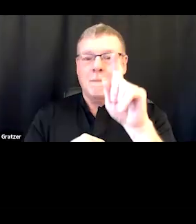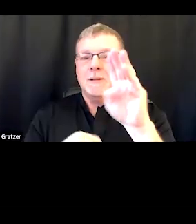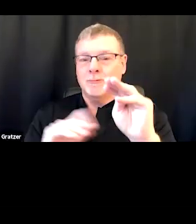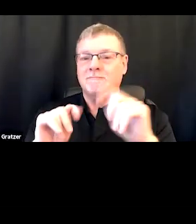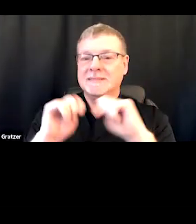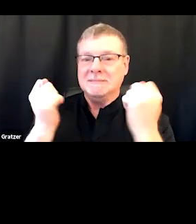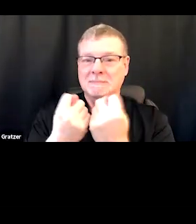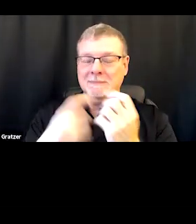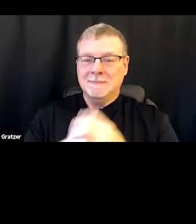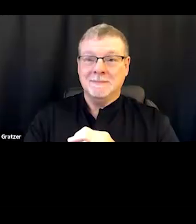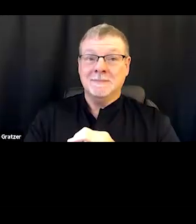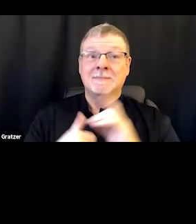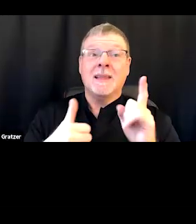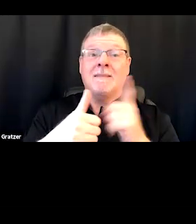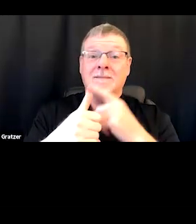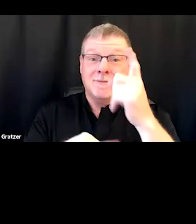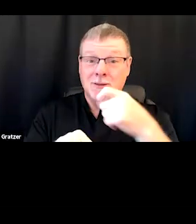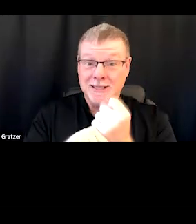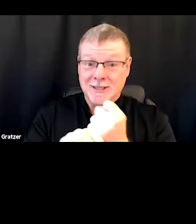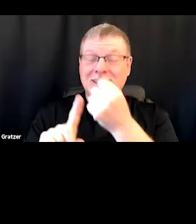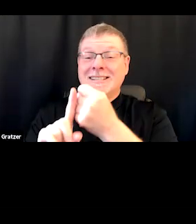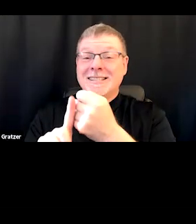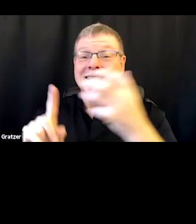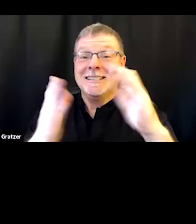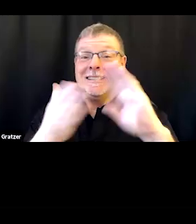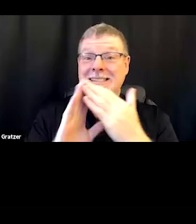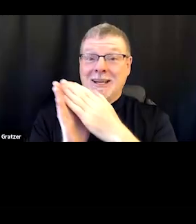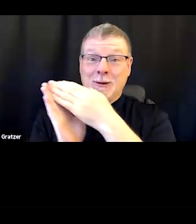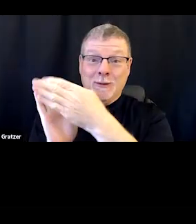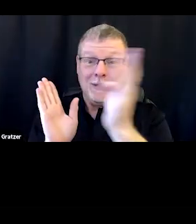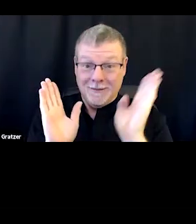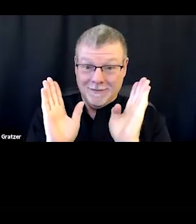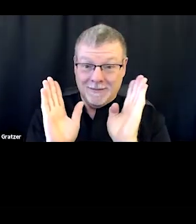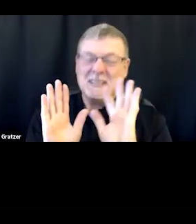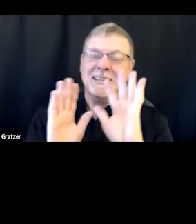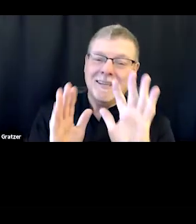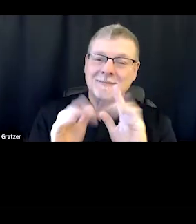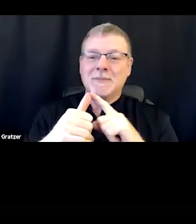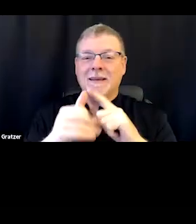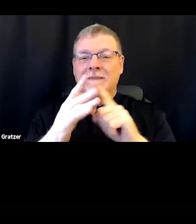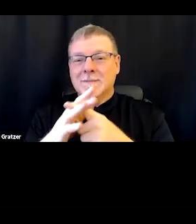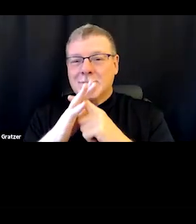After the first year, we expanded citywide. So initially, our services were just